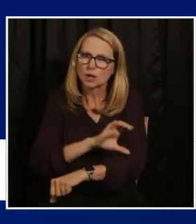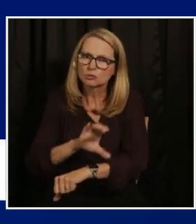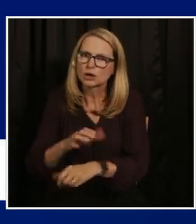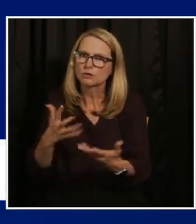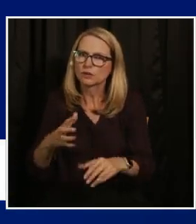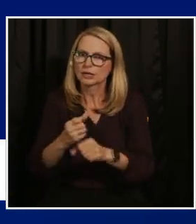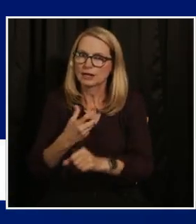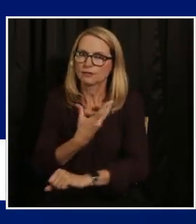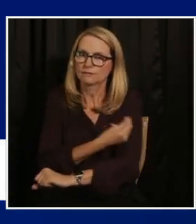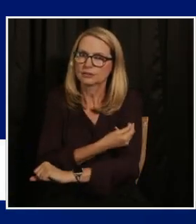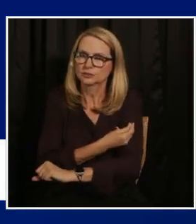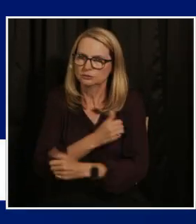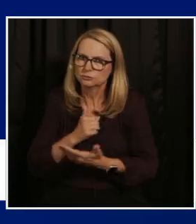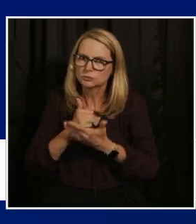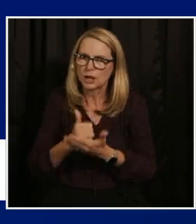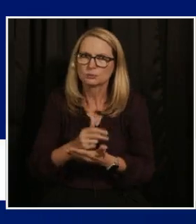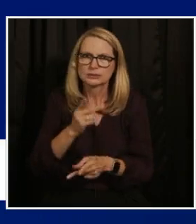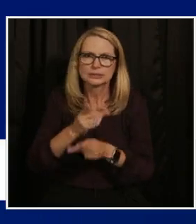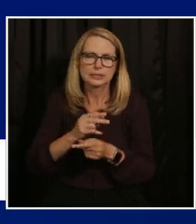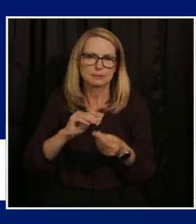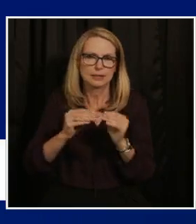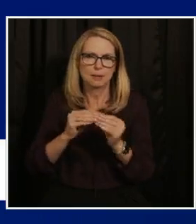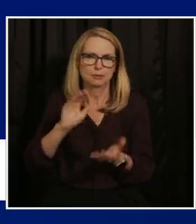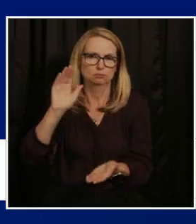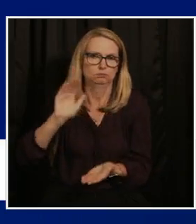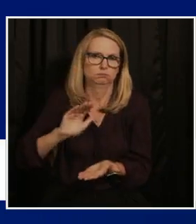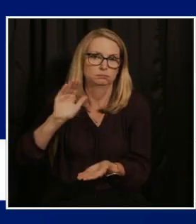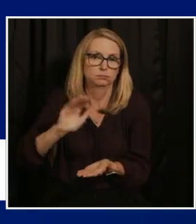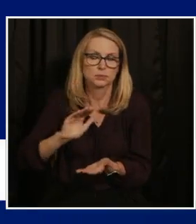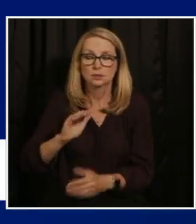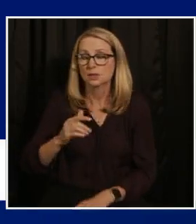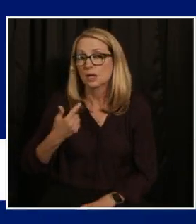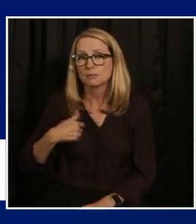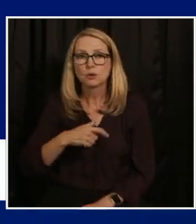but again we know that that doesn't mean we are immune from seeing rapid increases in cases or